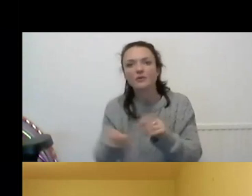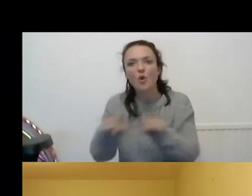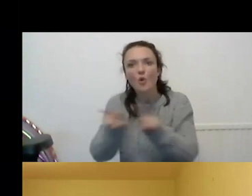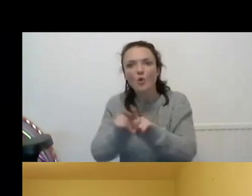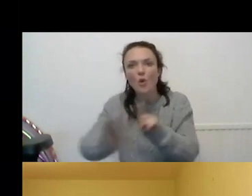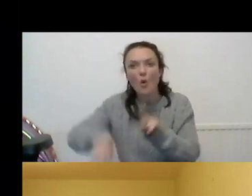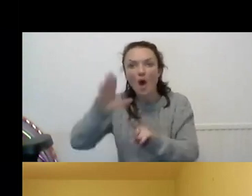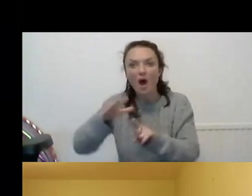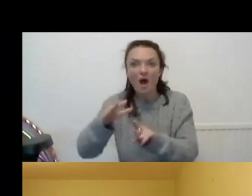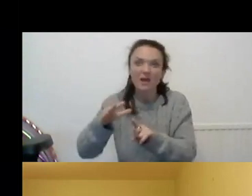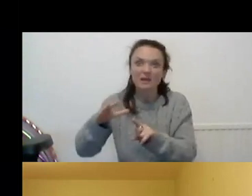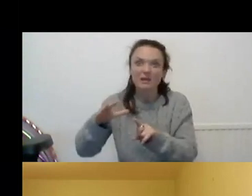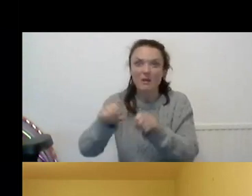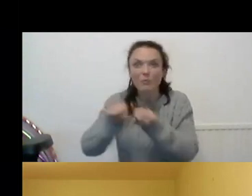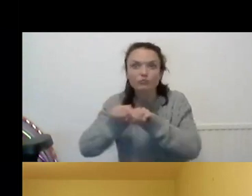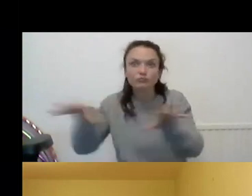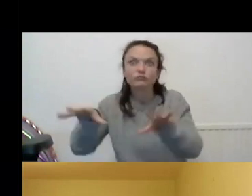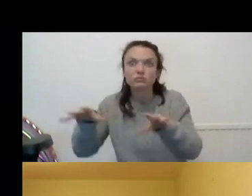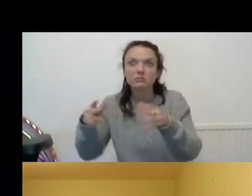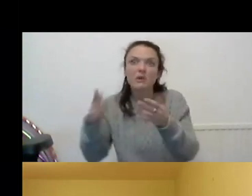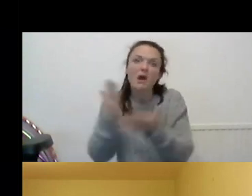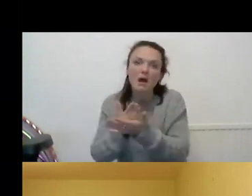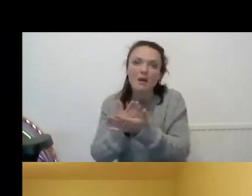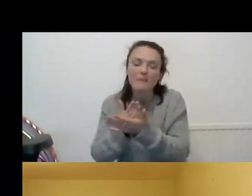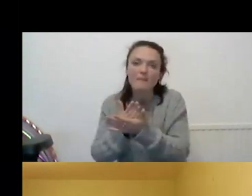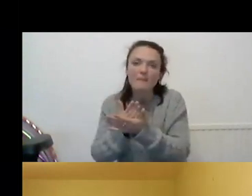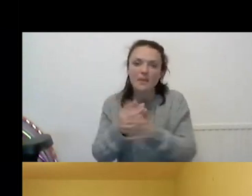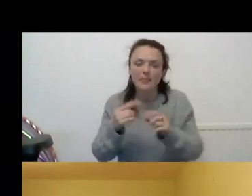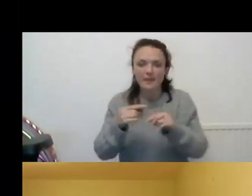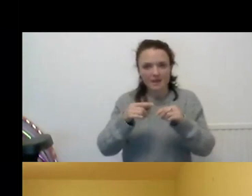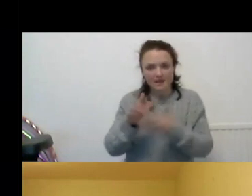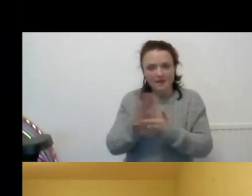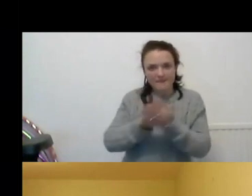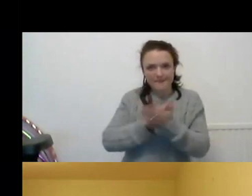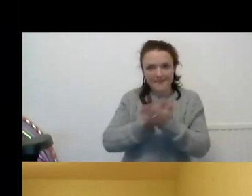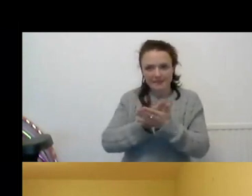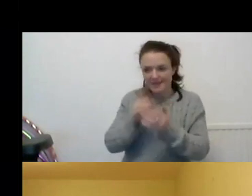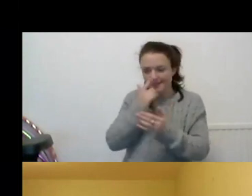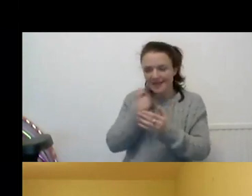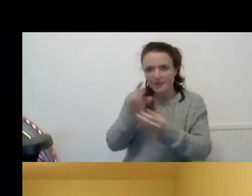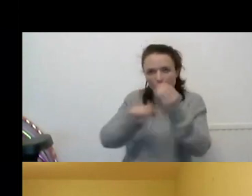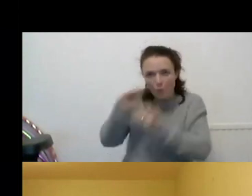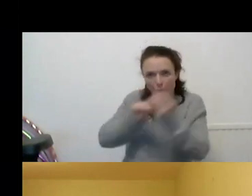we were able to work out whether the people who got vaccinated with a COVID-19 vaccine